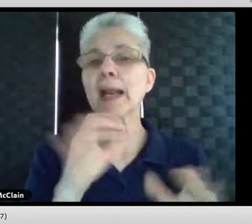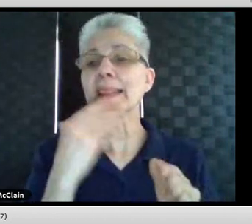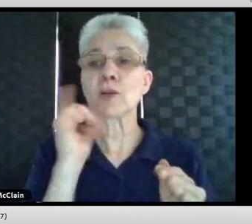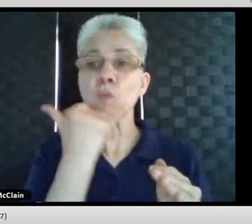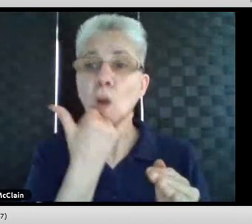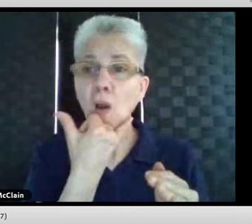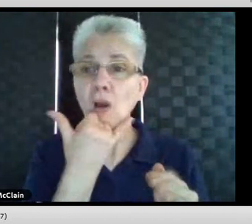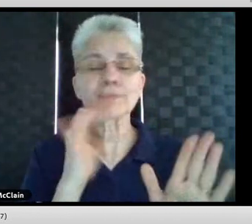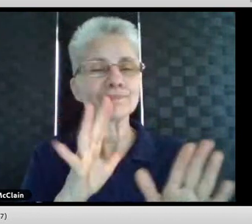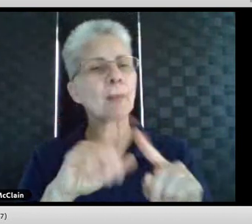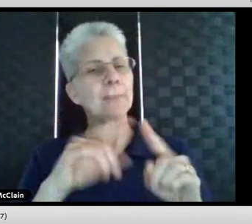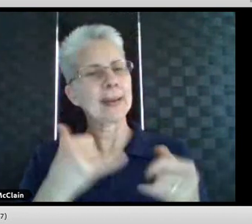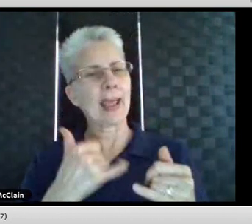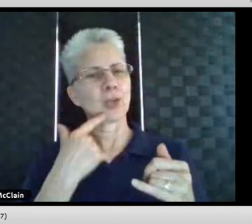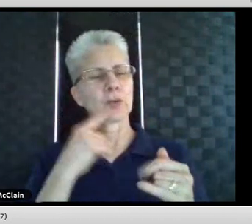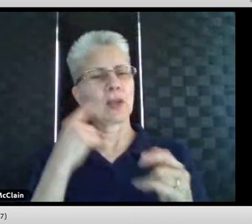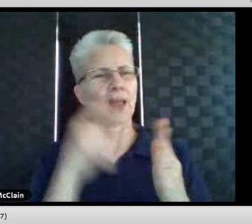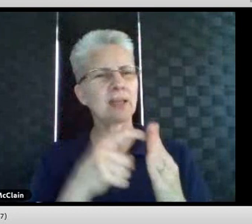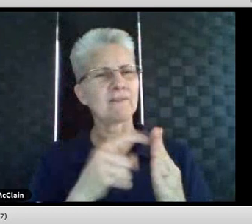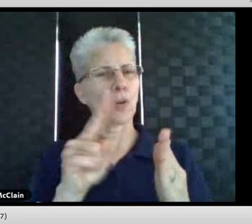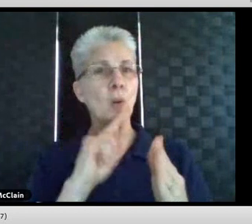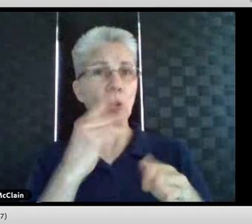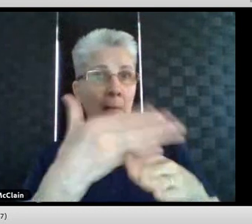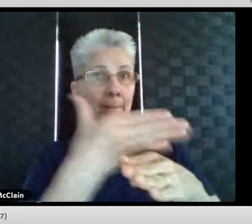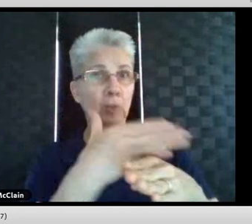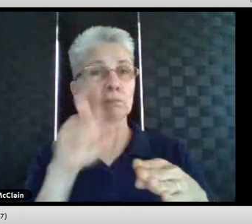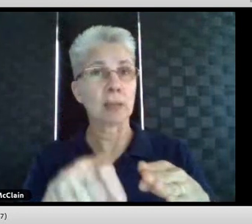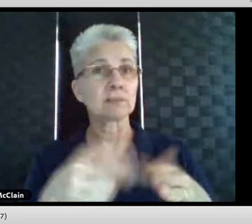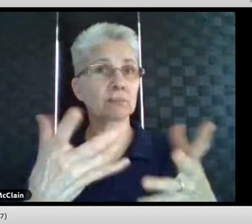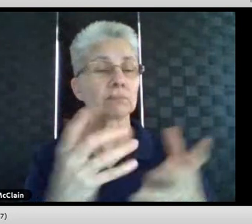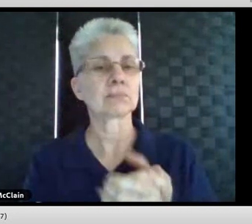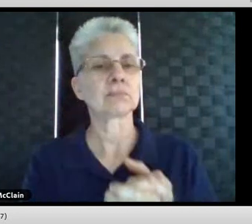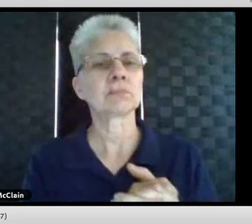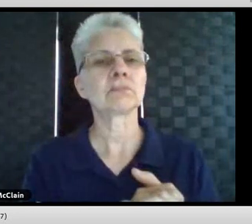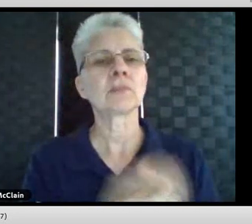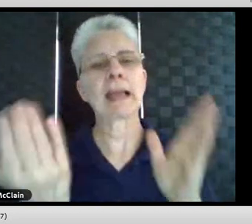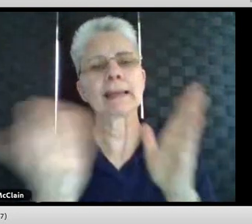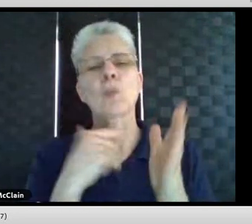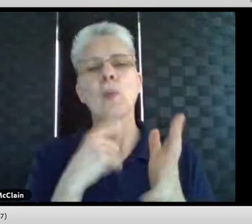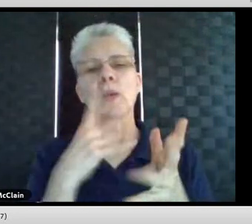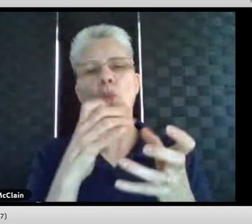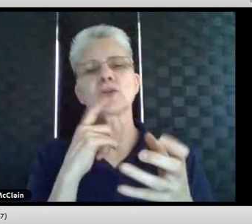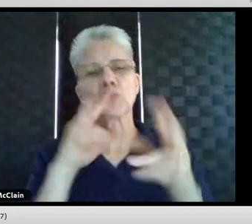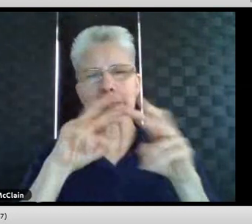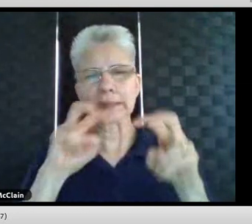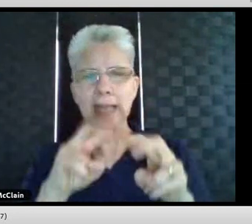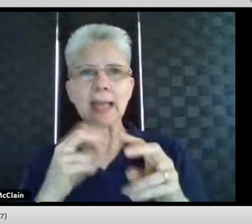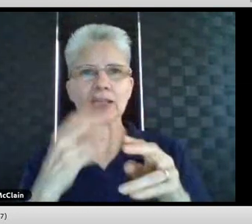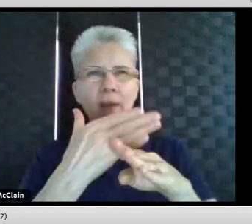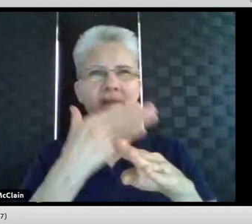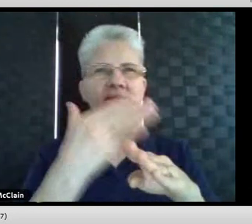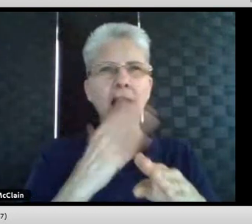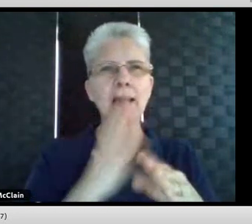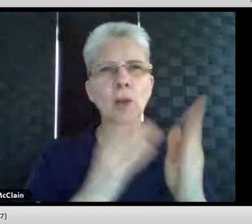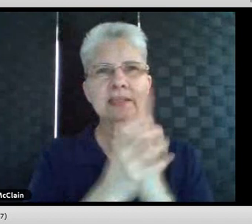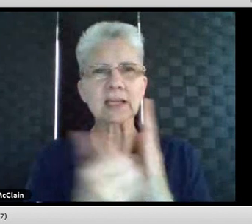it's just now you can identify where you might need to work harder. Again, we want to assess. We want to refine our skills. We want to refresh our skills.